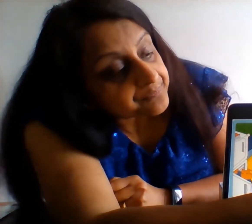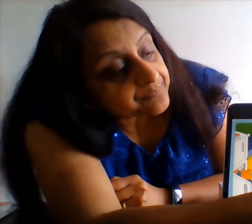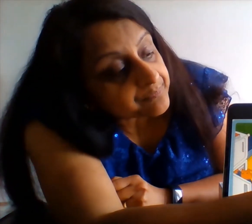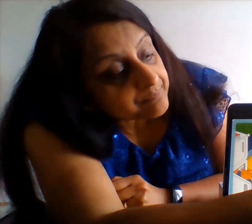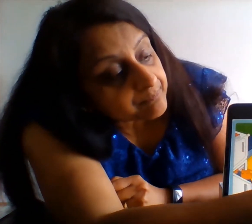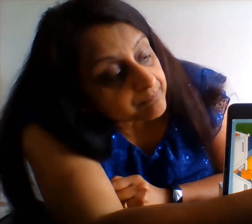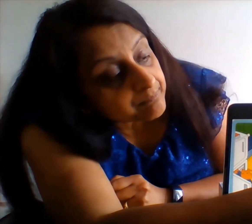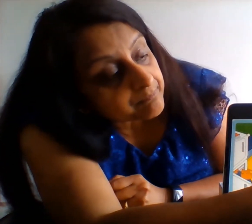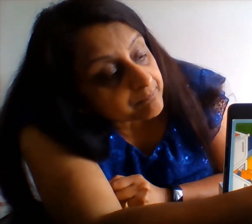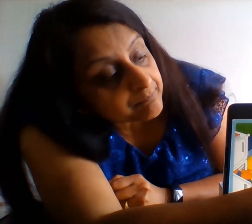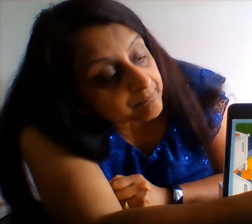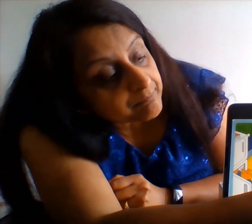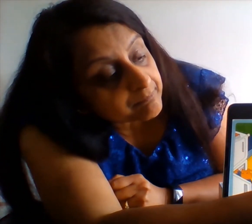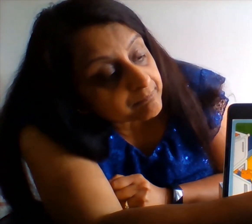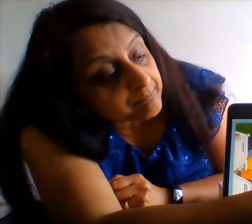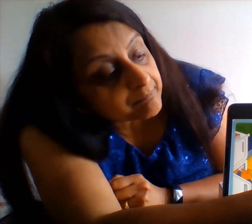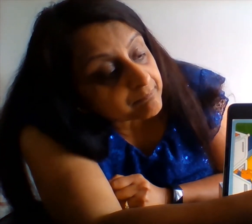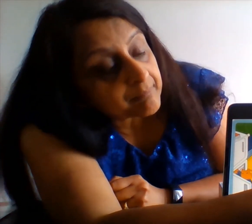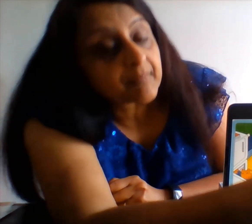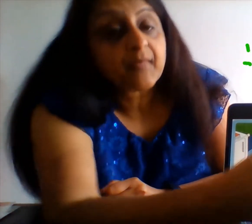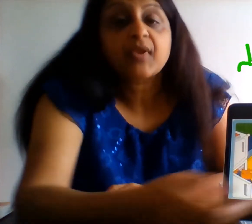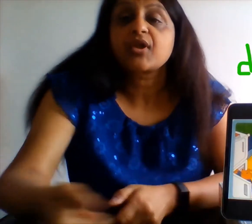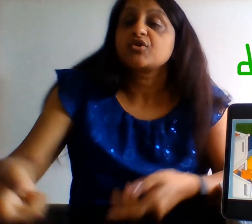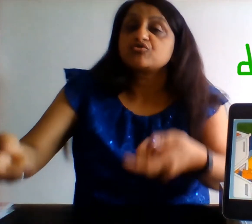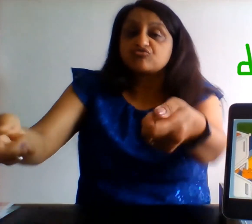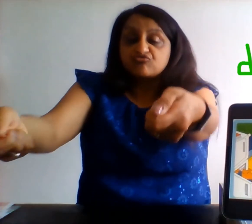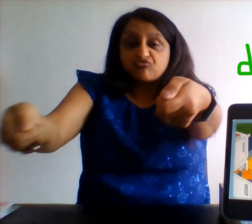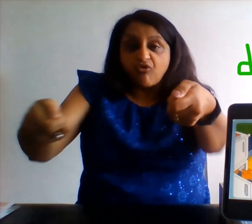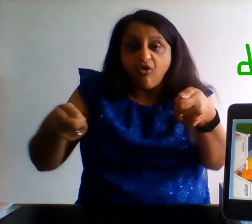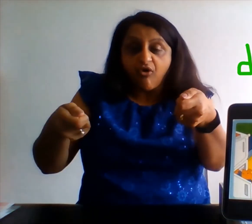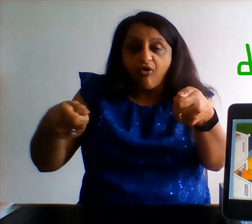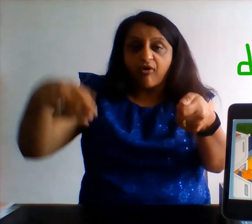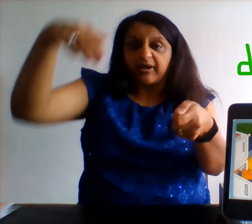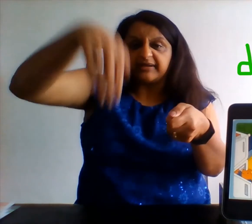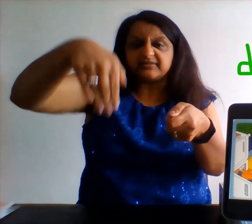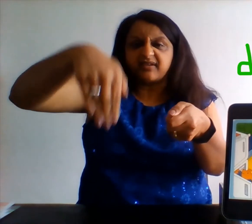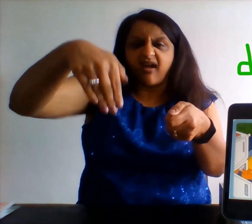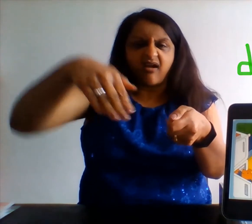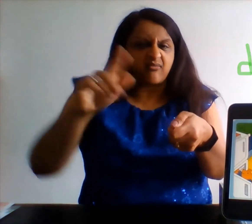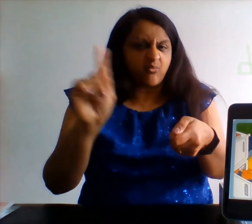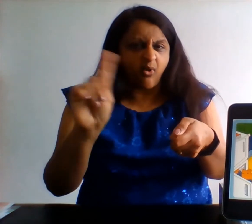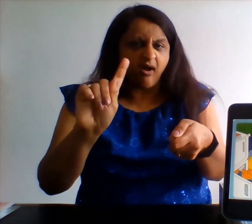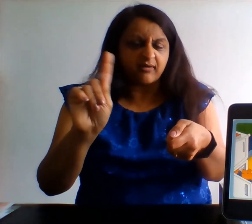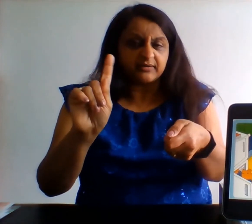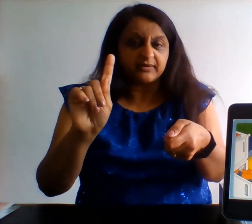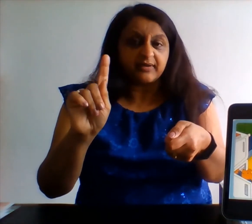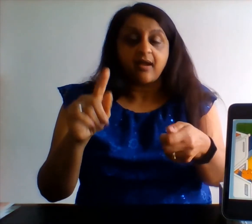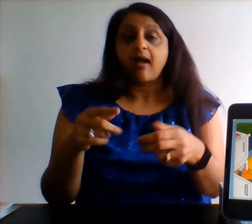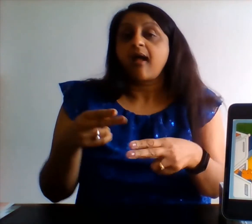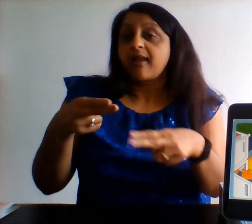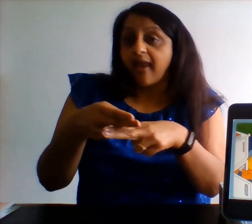Just below you'll find the drawer. What's inside the drawer?